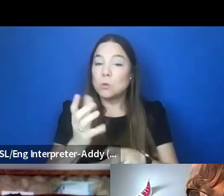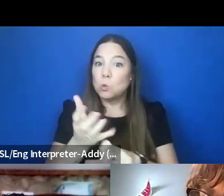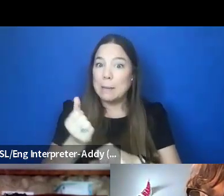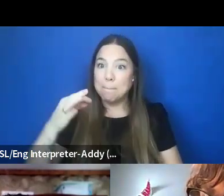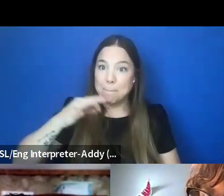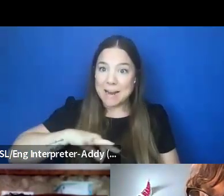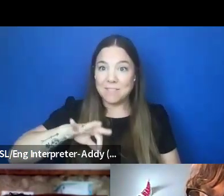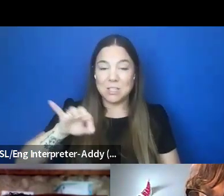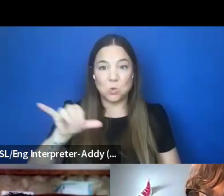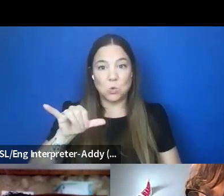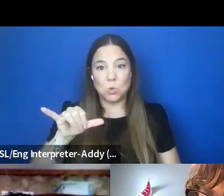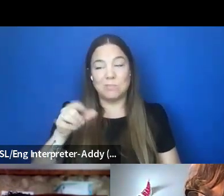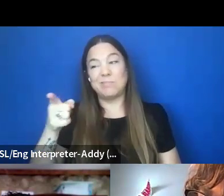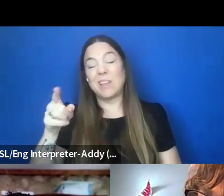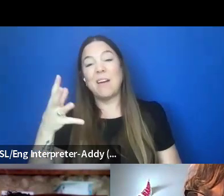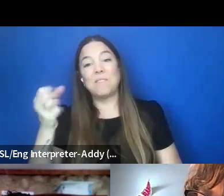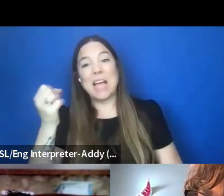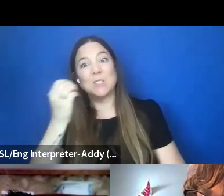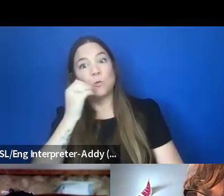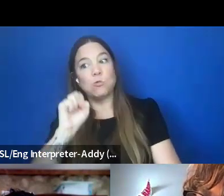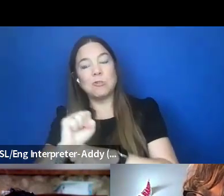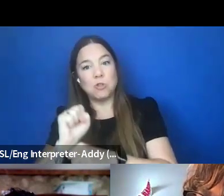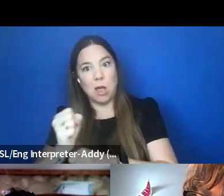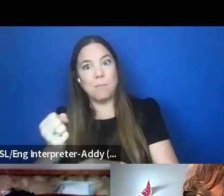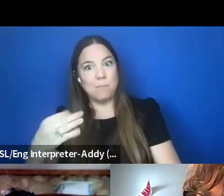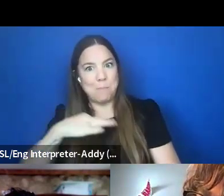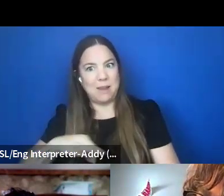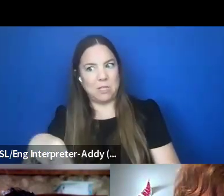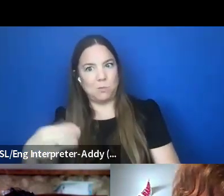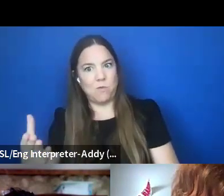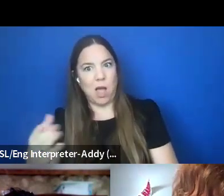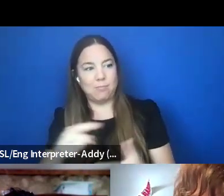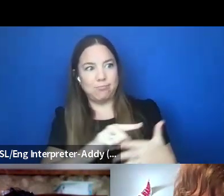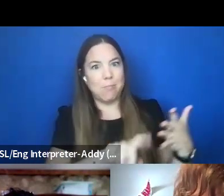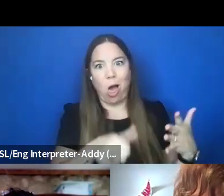Don Dew: fast food jobs now, where Don Dew: a lot of these other places will not give that to them.